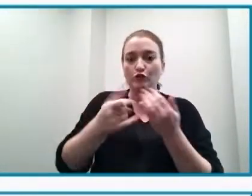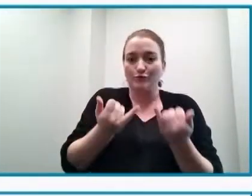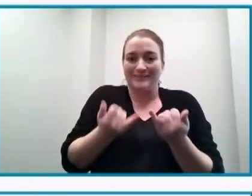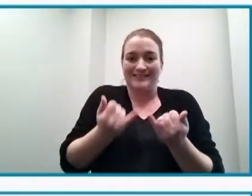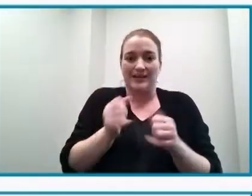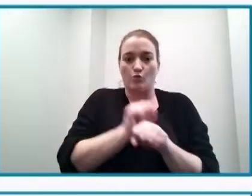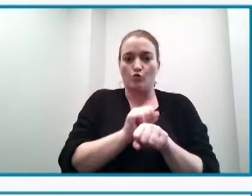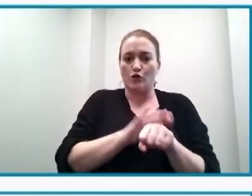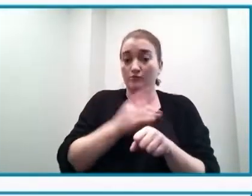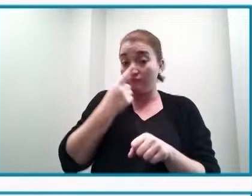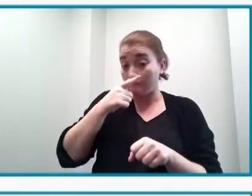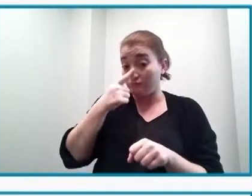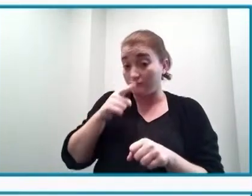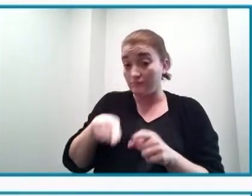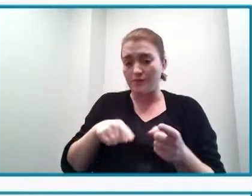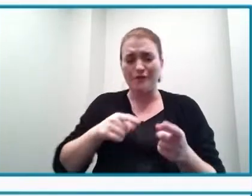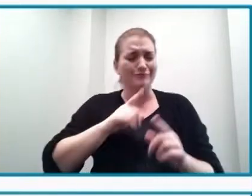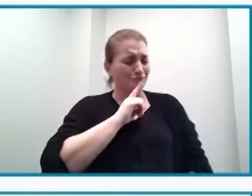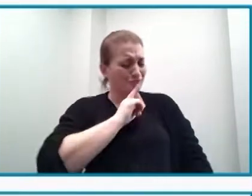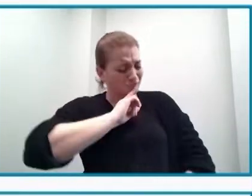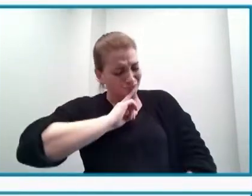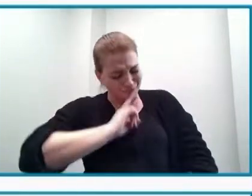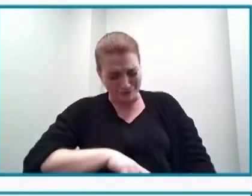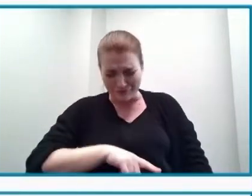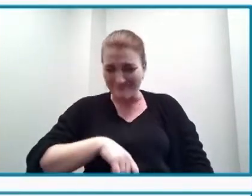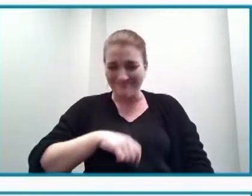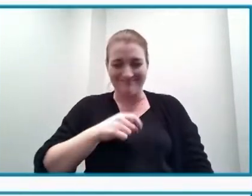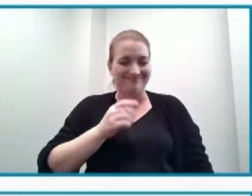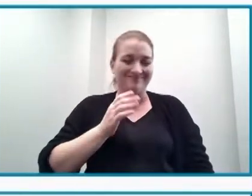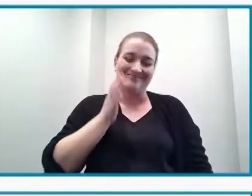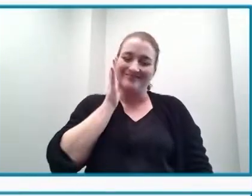You got it. I will get that started. Great. Great.